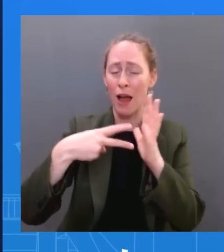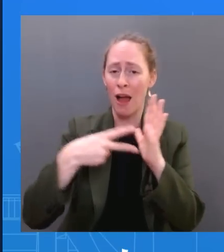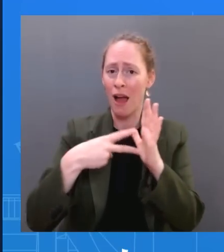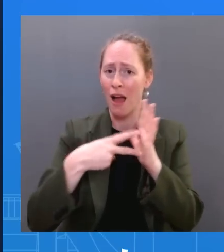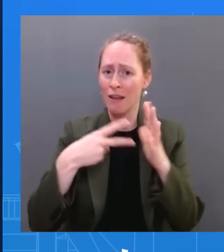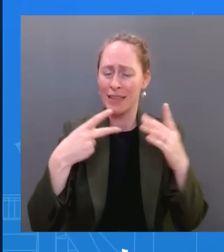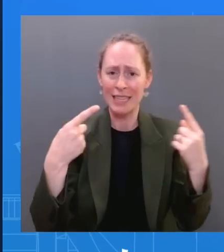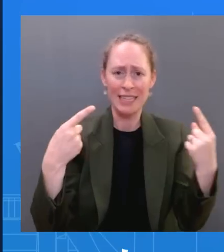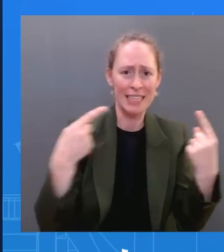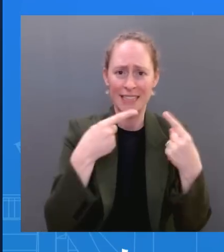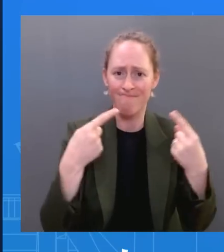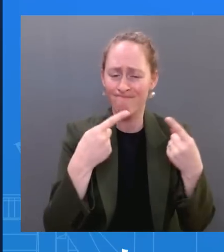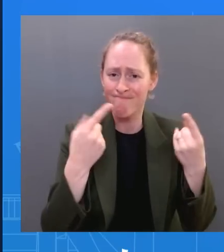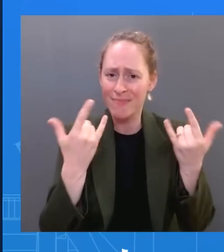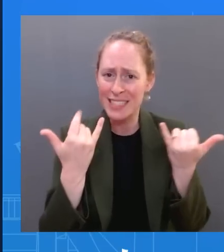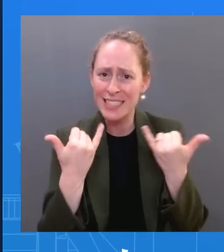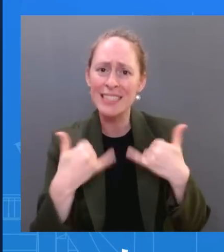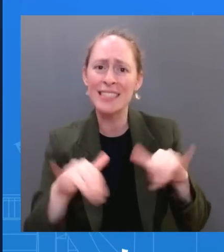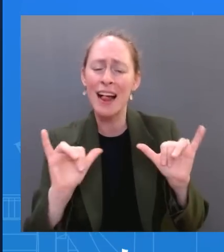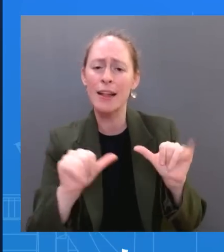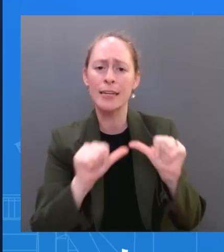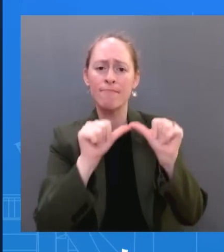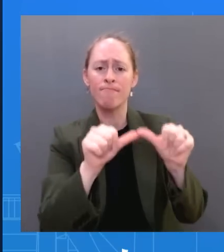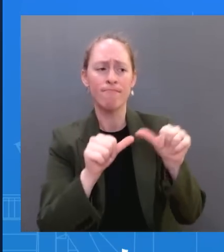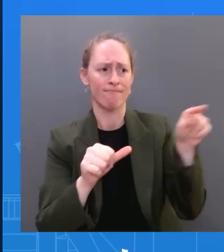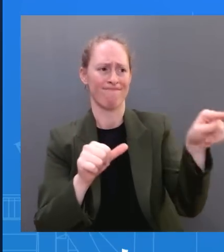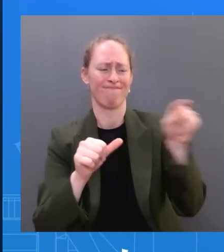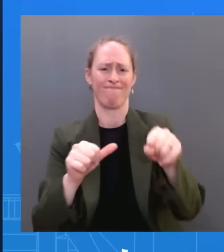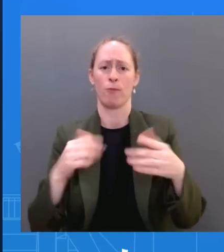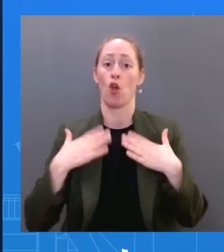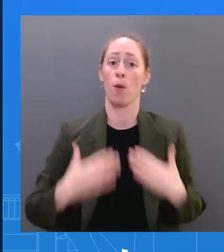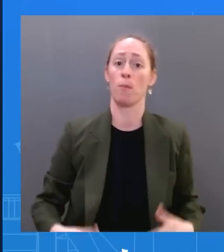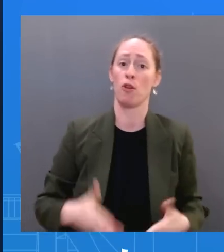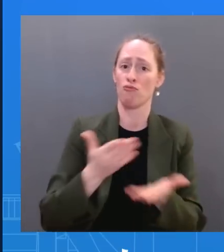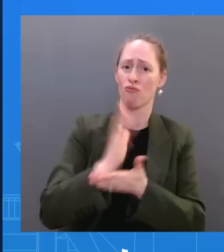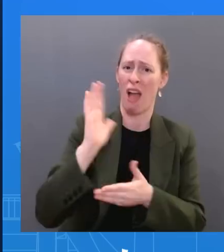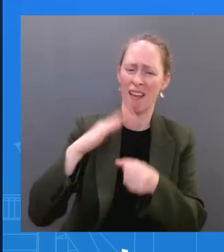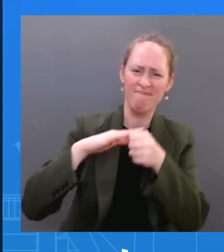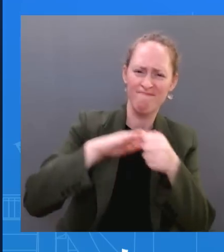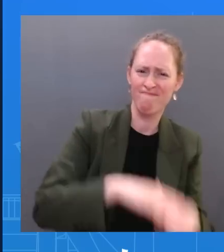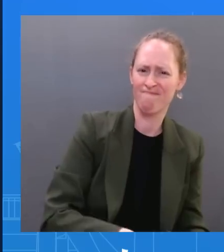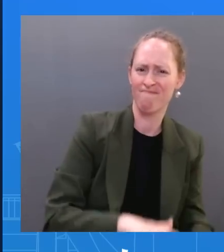for the power of face-to-face diplomacy. In meetings on this trip, President Biden will seek to sustain